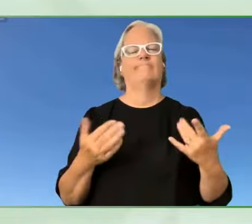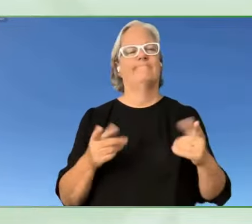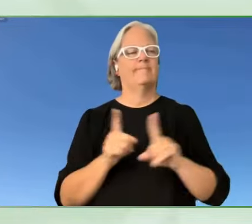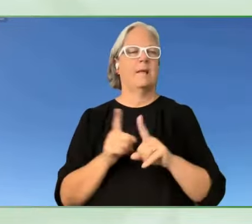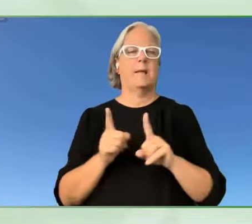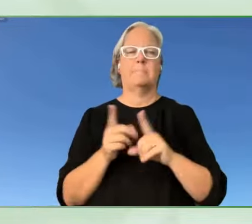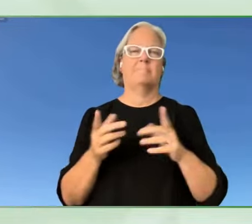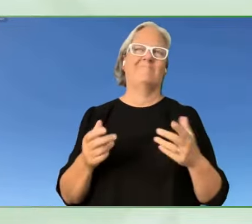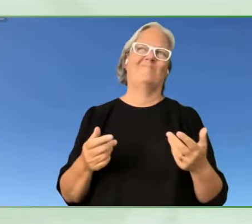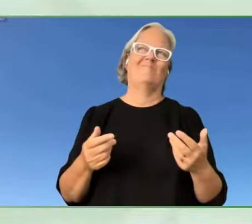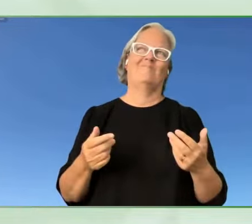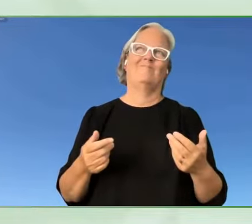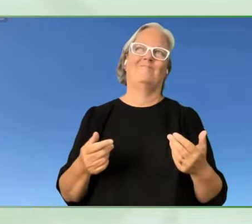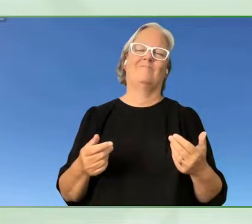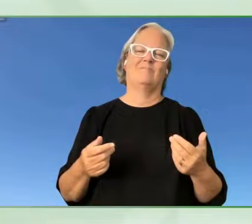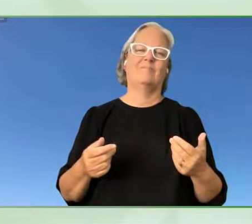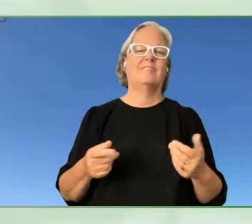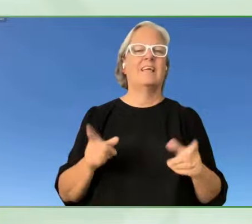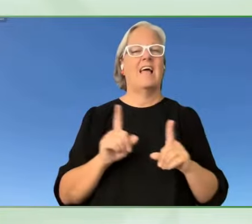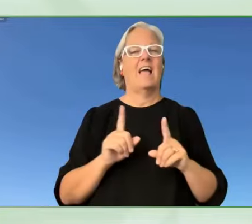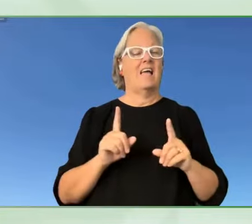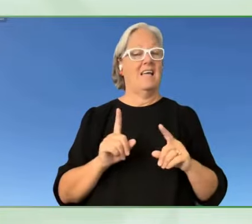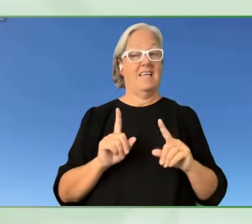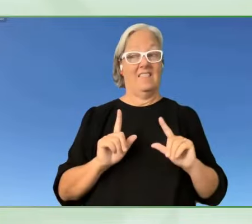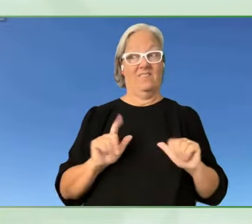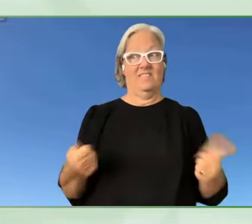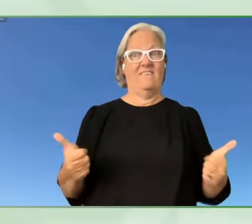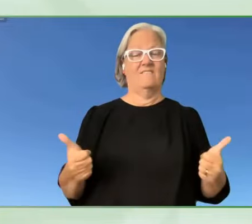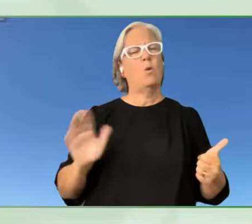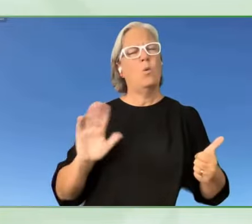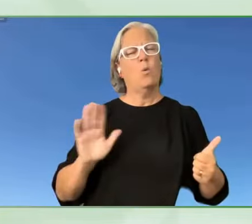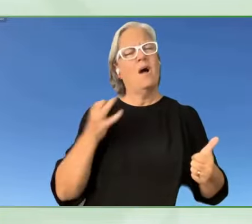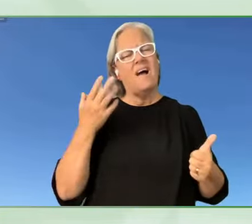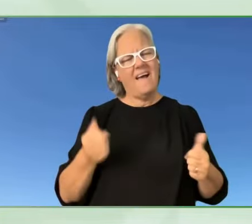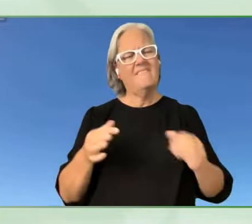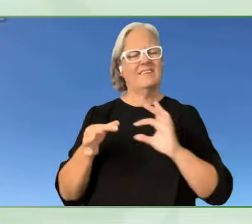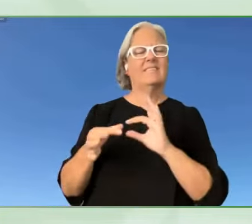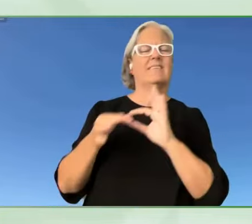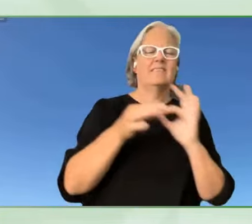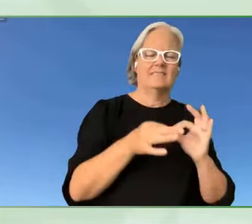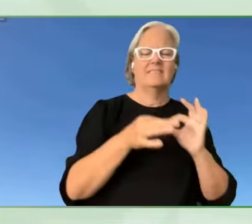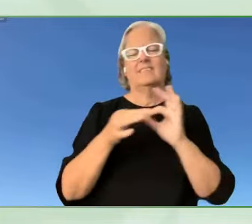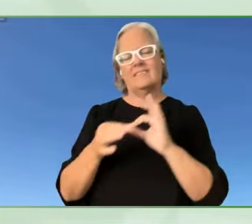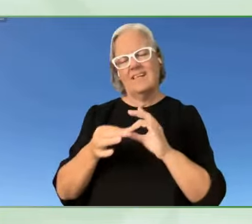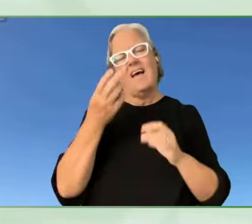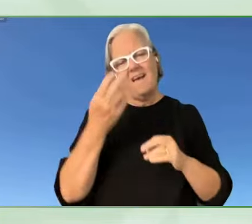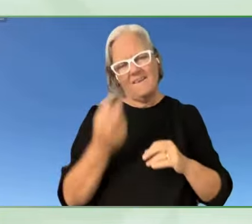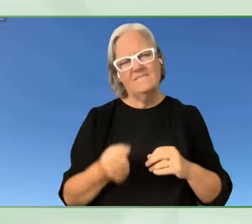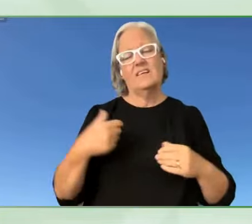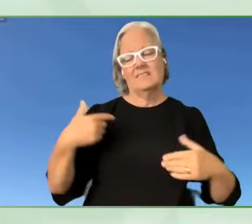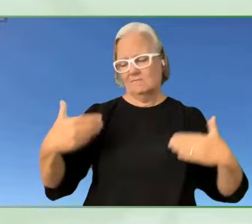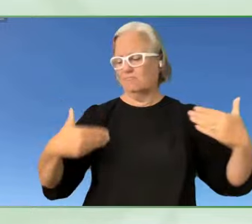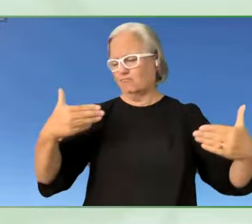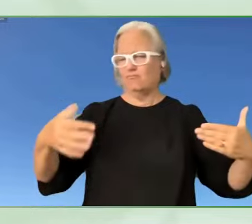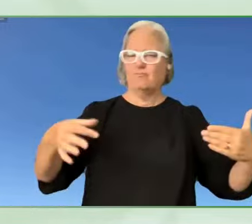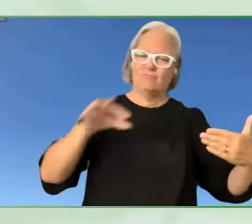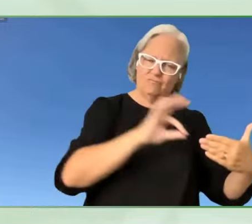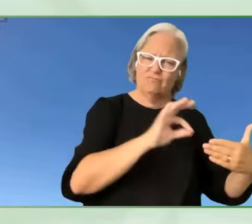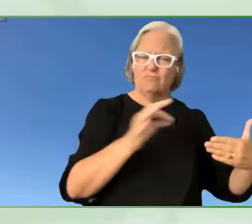the three of us while we have been talking, preparing and getting to know each other and understand each other's background, we have also talked about this – what seems to be a huge difference in sort of our geographical cultural setting. That we span across the world. And can we actually learn from each other?